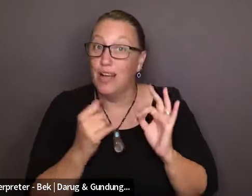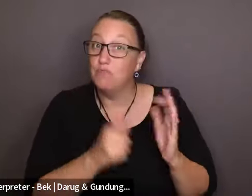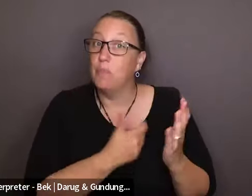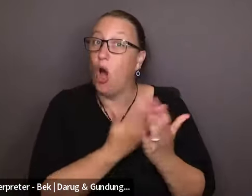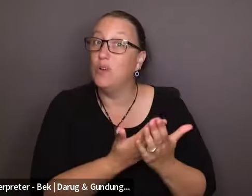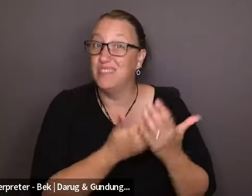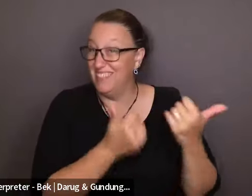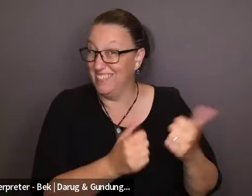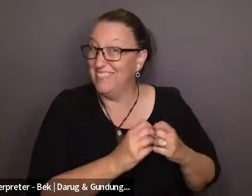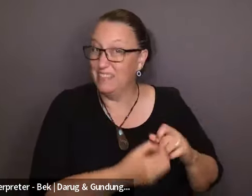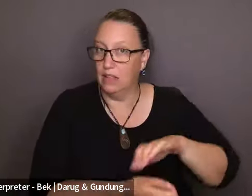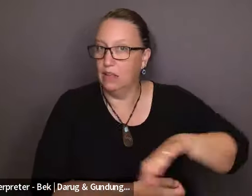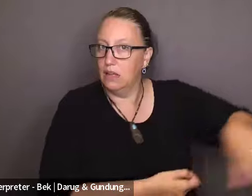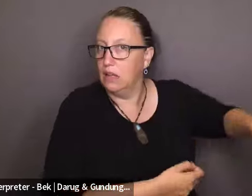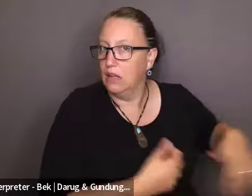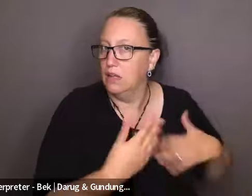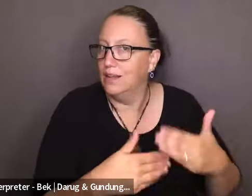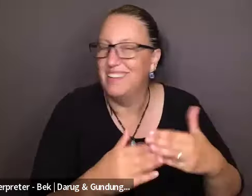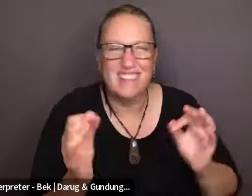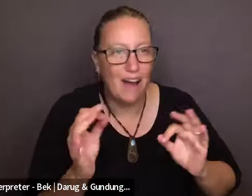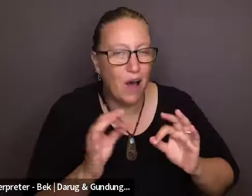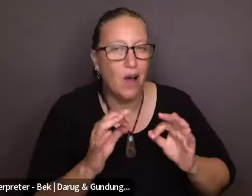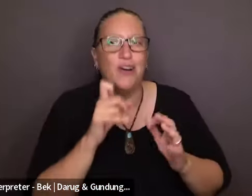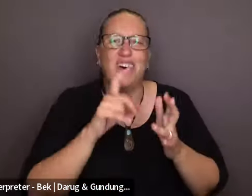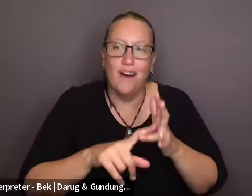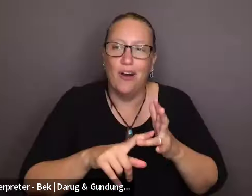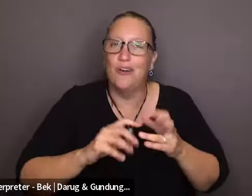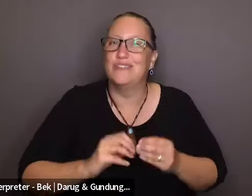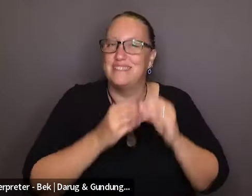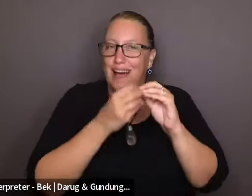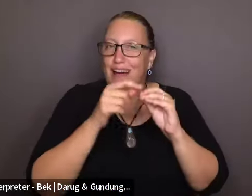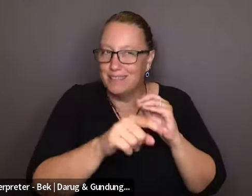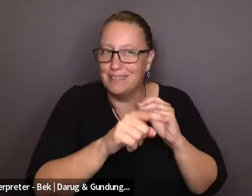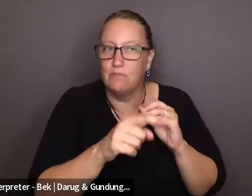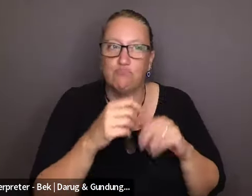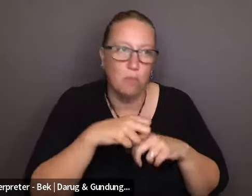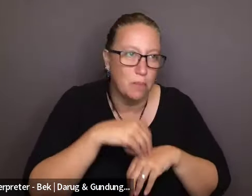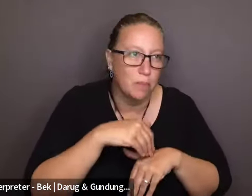slide we've got here